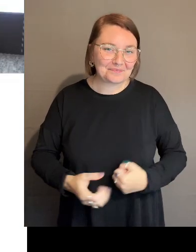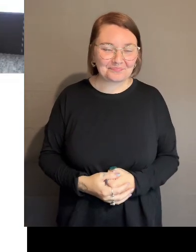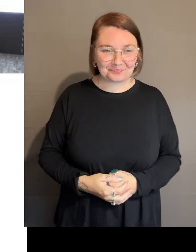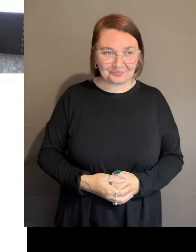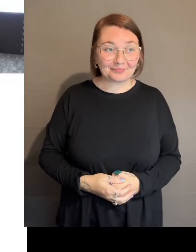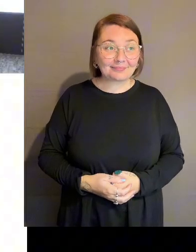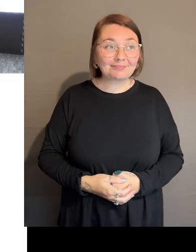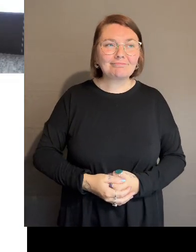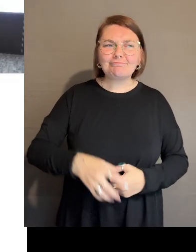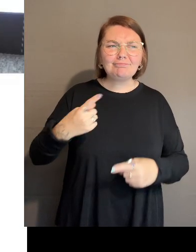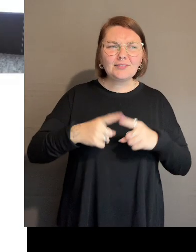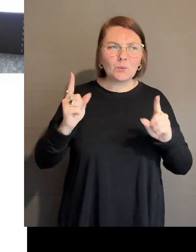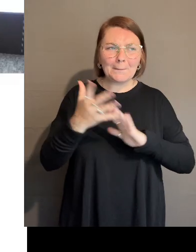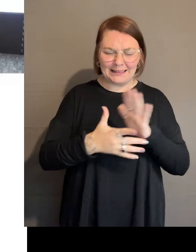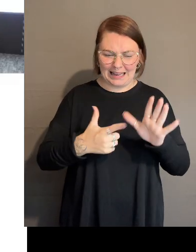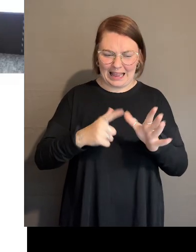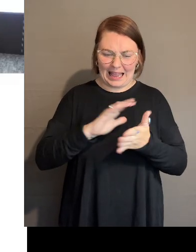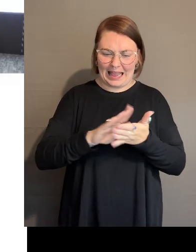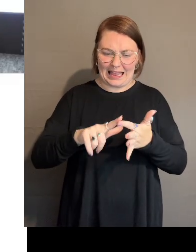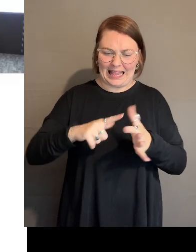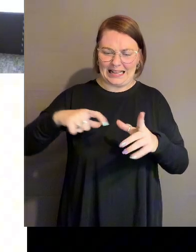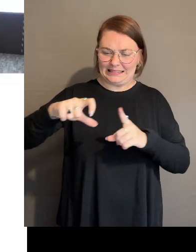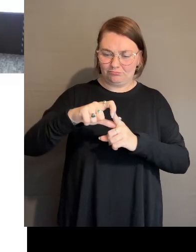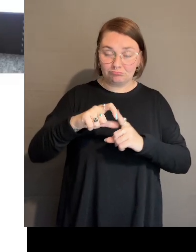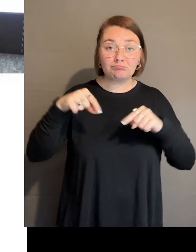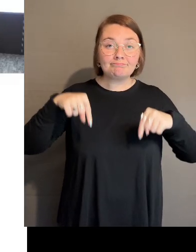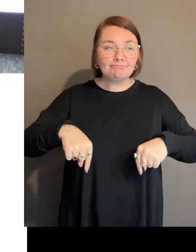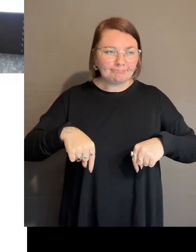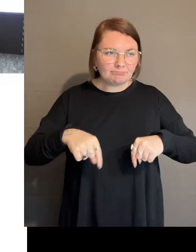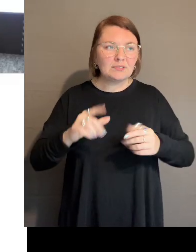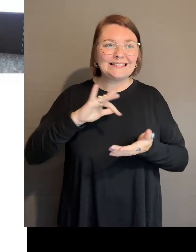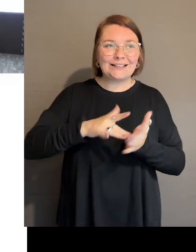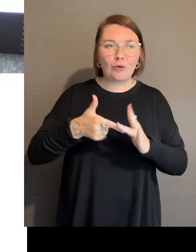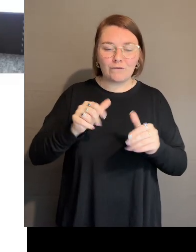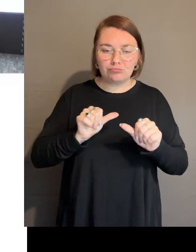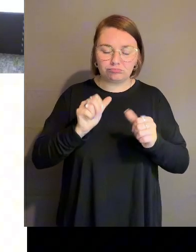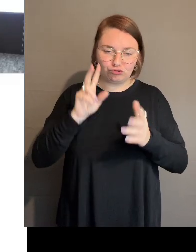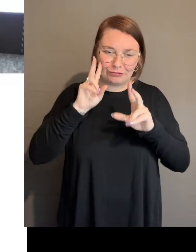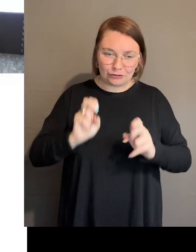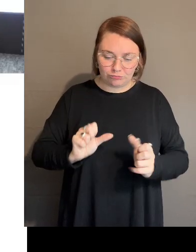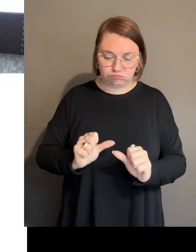Okay, so quickly, what is AHEAD? So AHEAD is a center of research excellence.